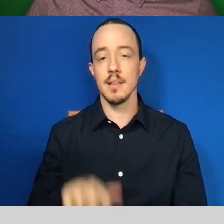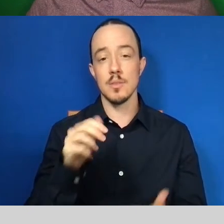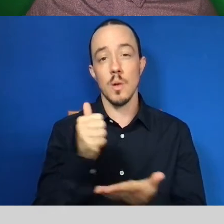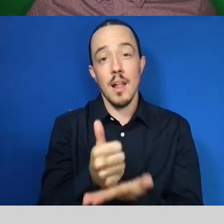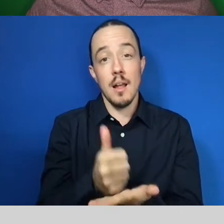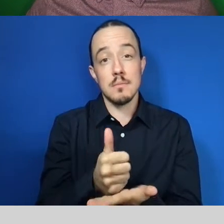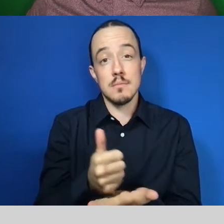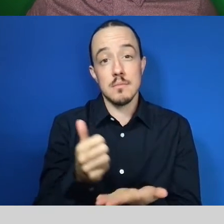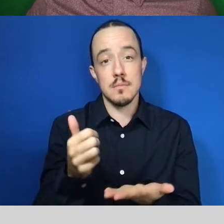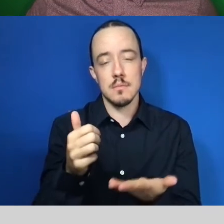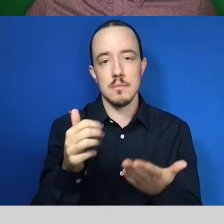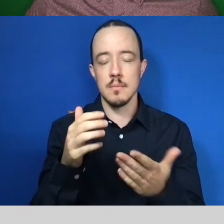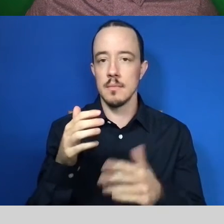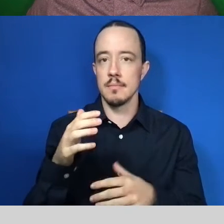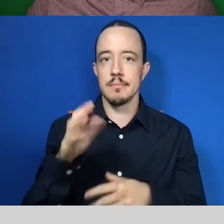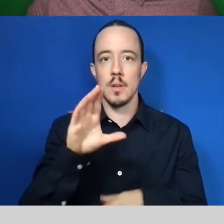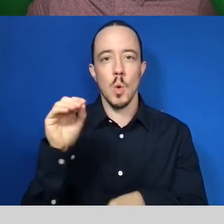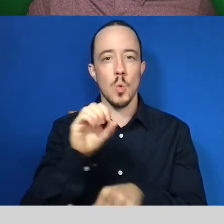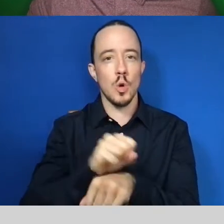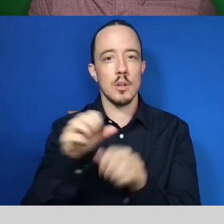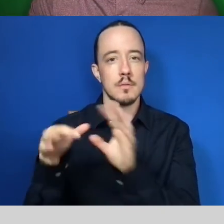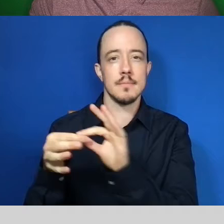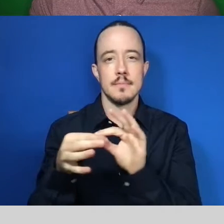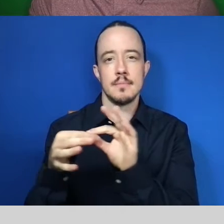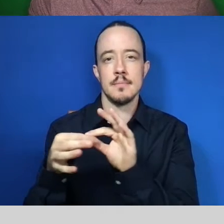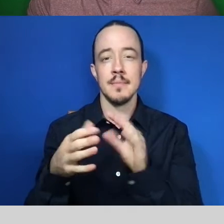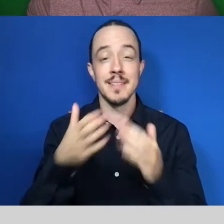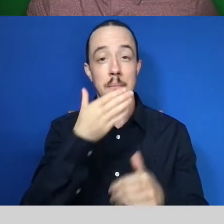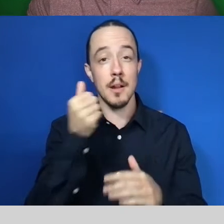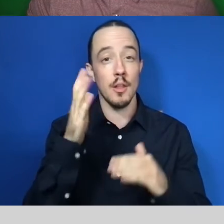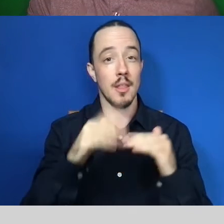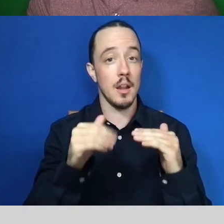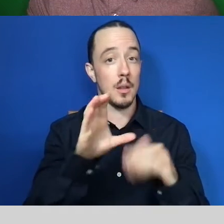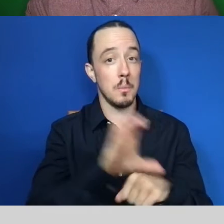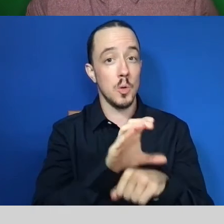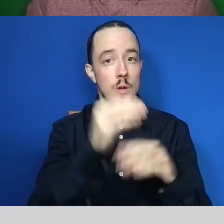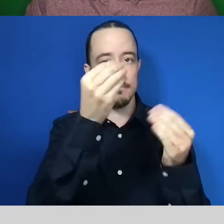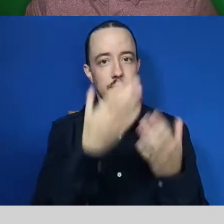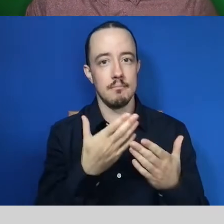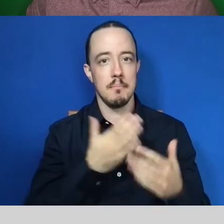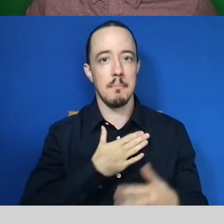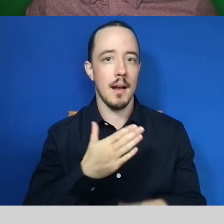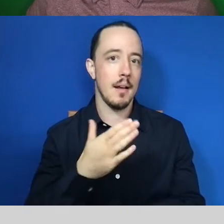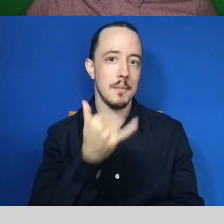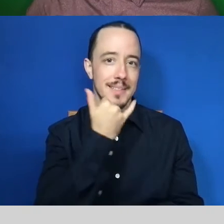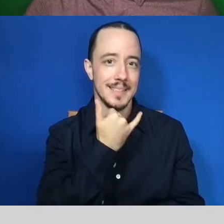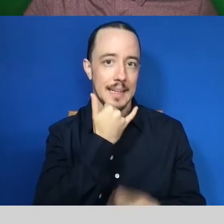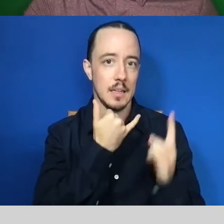This can also reduce interpersonal strain, better than a computer point out my mistake for the 19th time than a human.